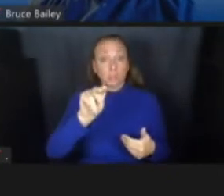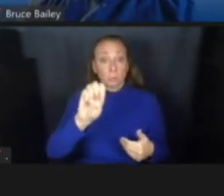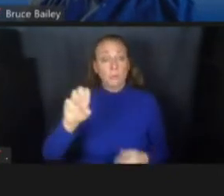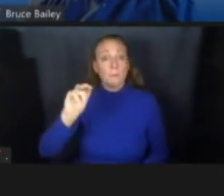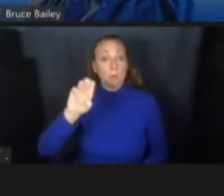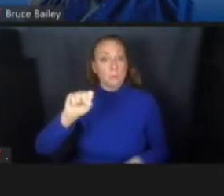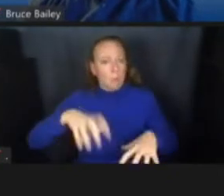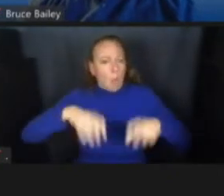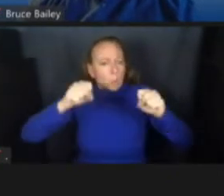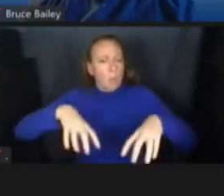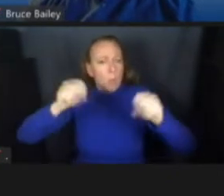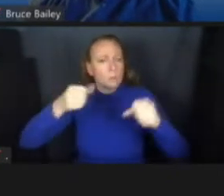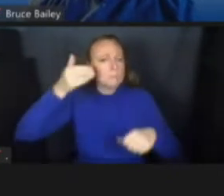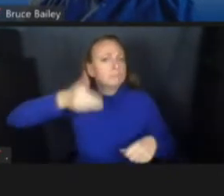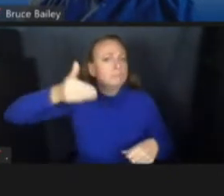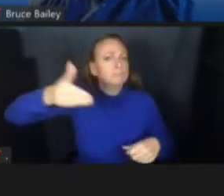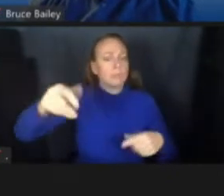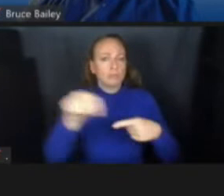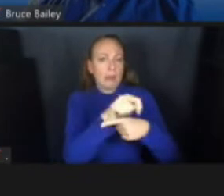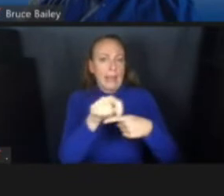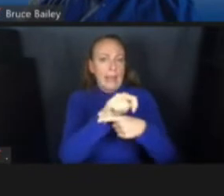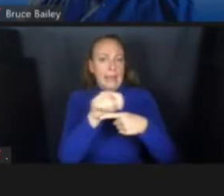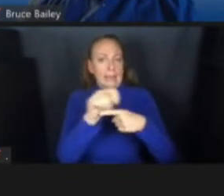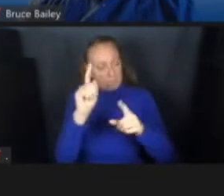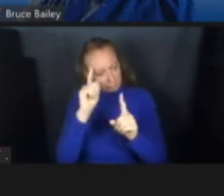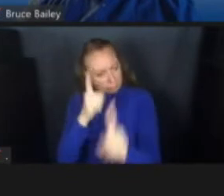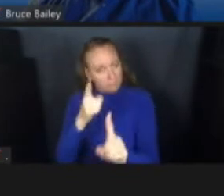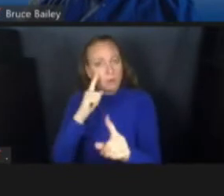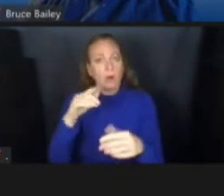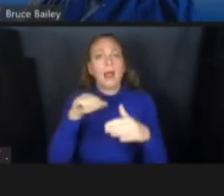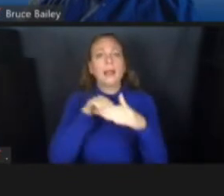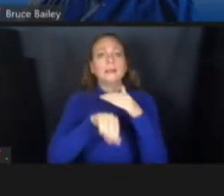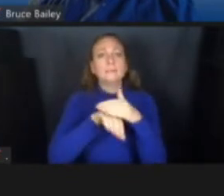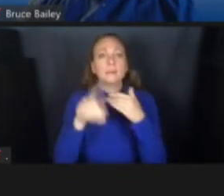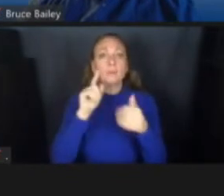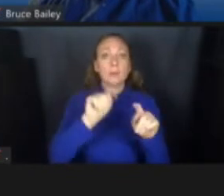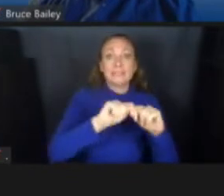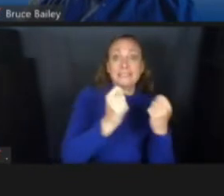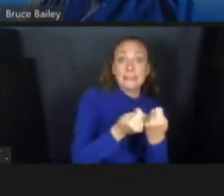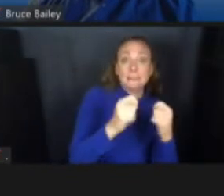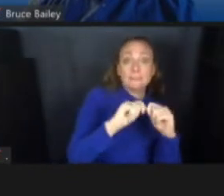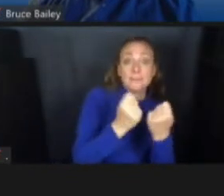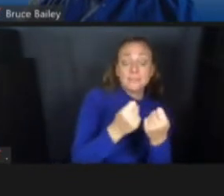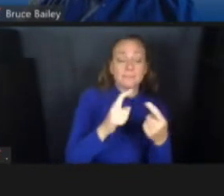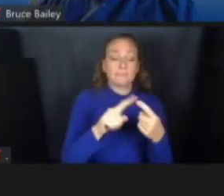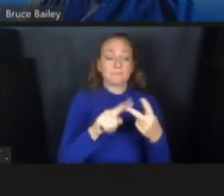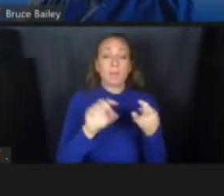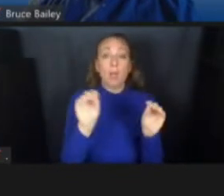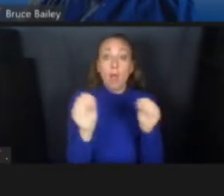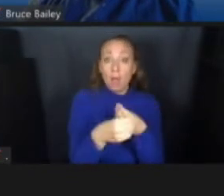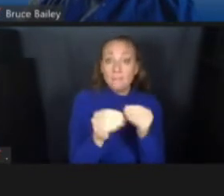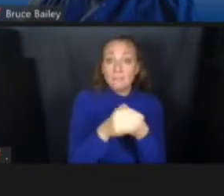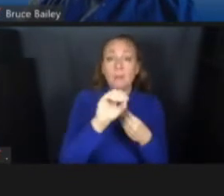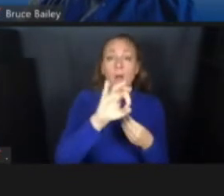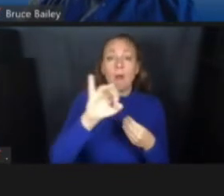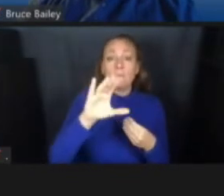dedicated to accessibility for Teams, Office and Windows, for government enterprise users.